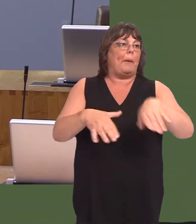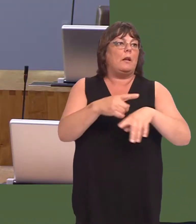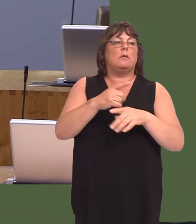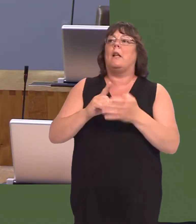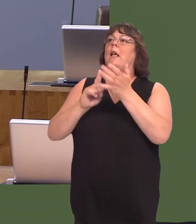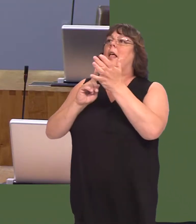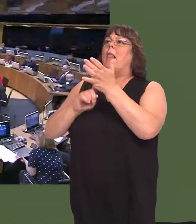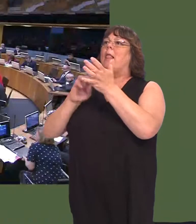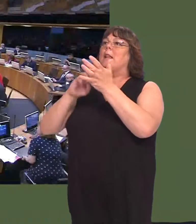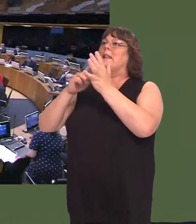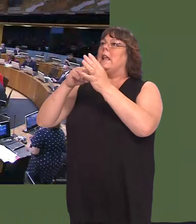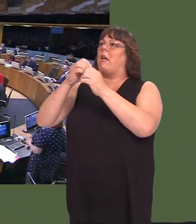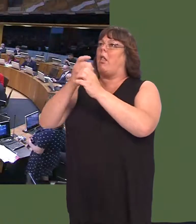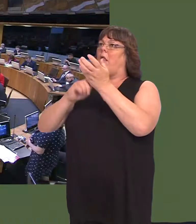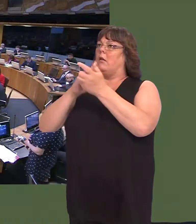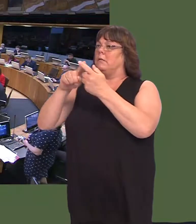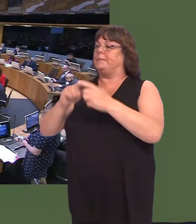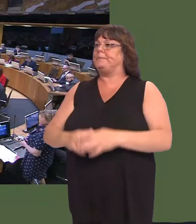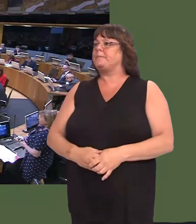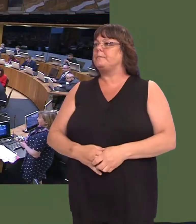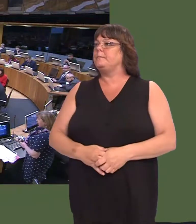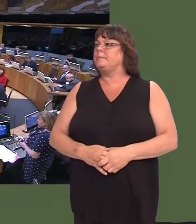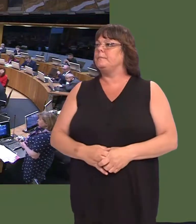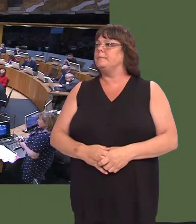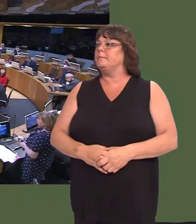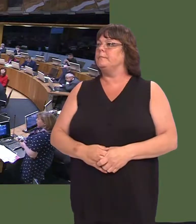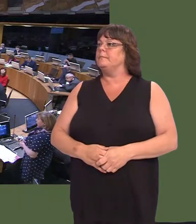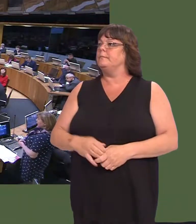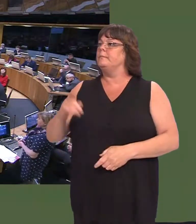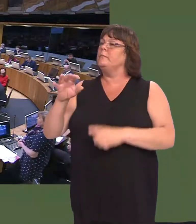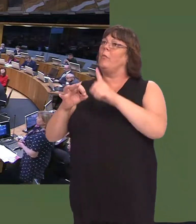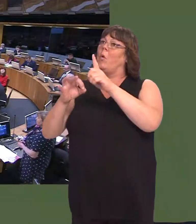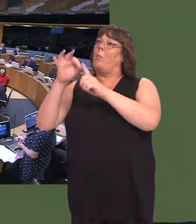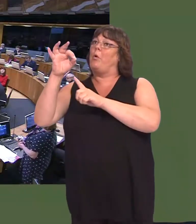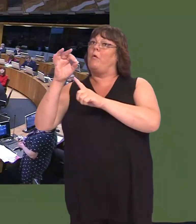Lynne Neagle: One of the things that we can do to improve the lives of older people is